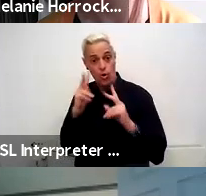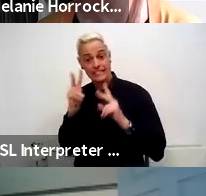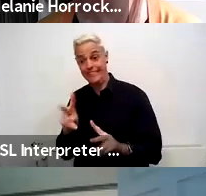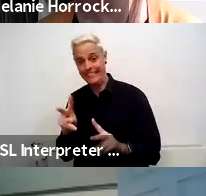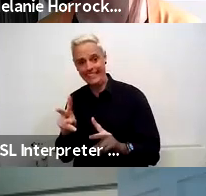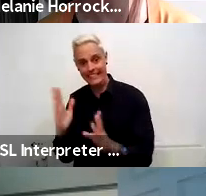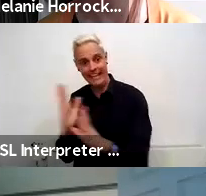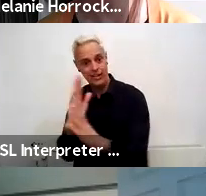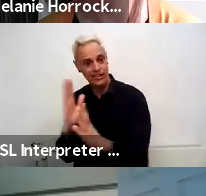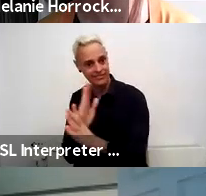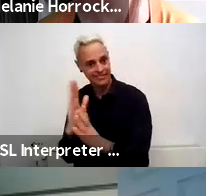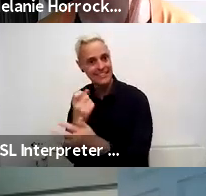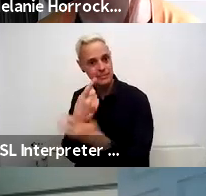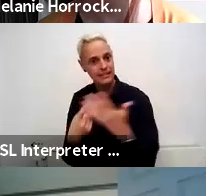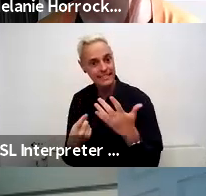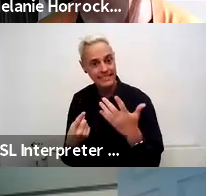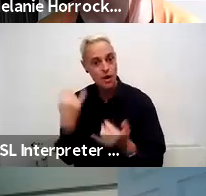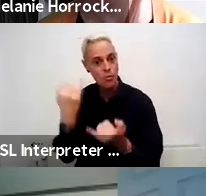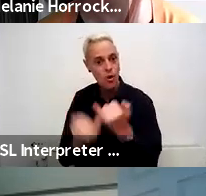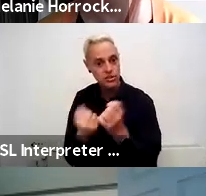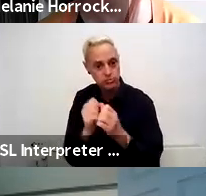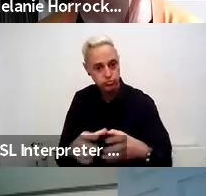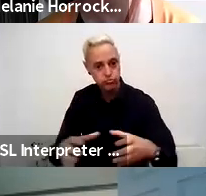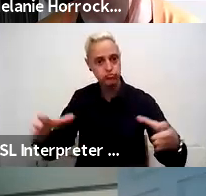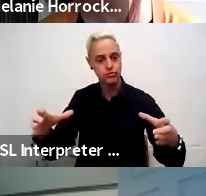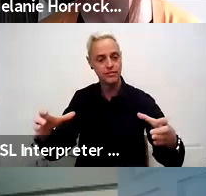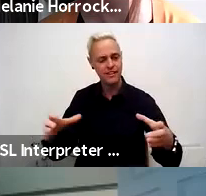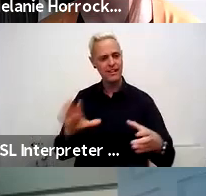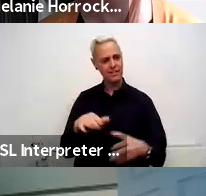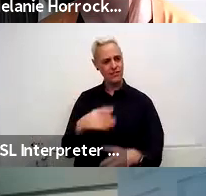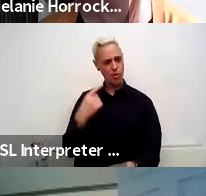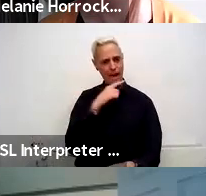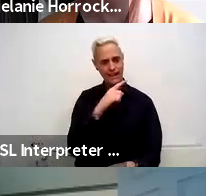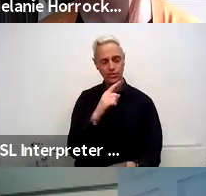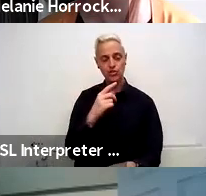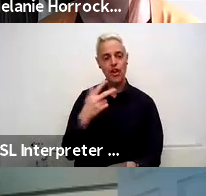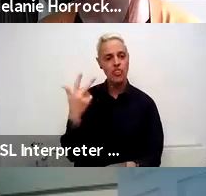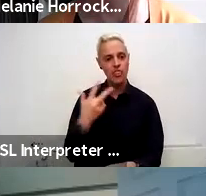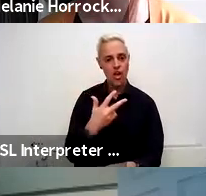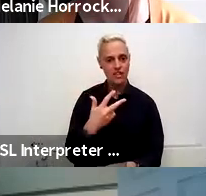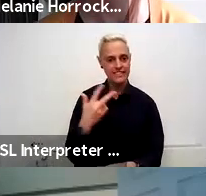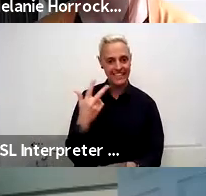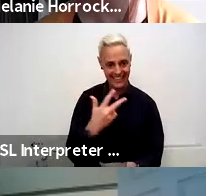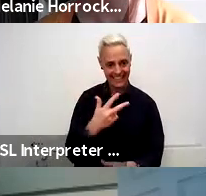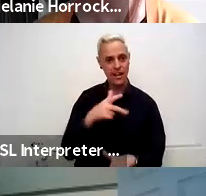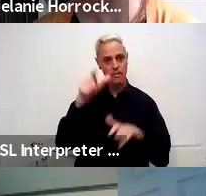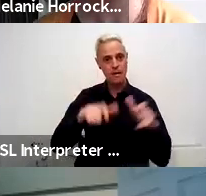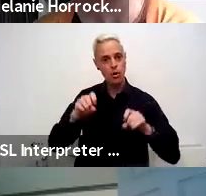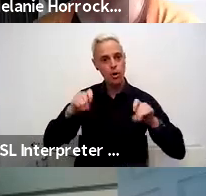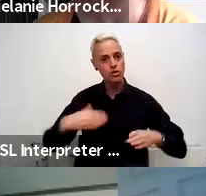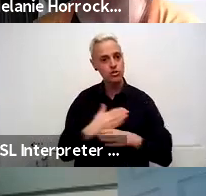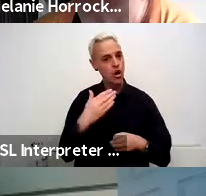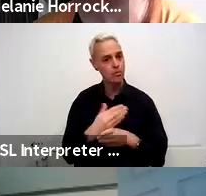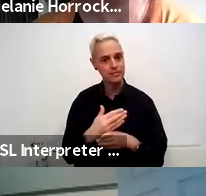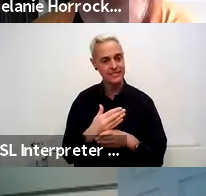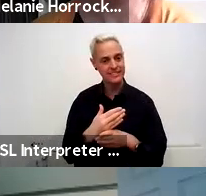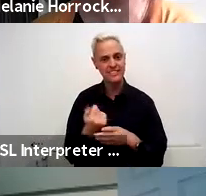is developing. And we know we're going to have to deal with this 830,000 people lost their jobs last year 5 million still feel abundant if they're coming back.